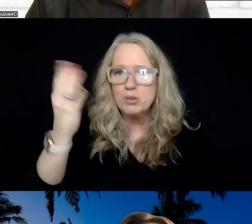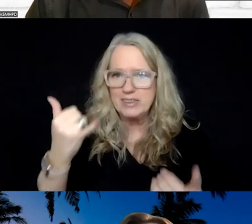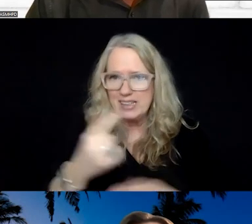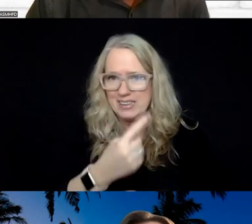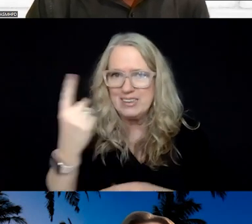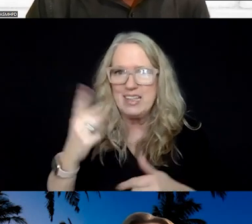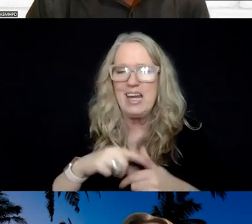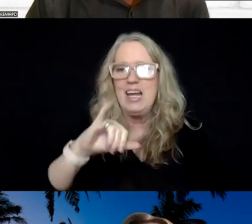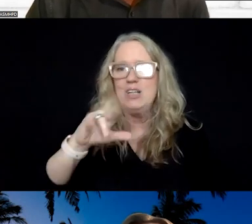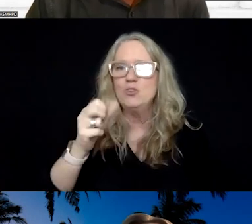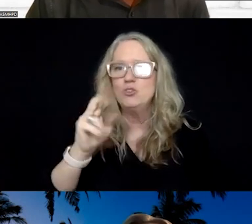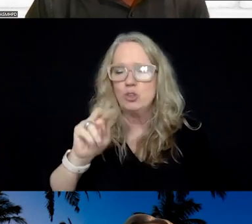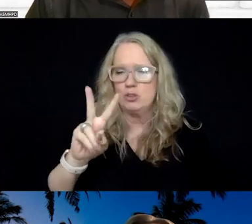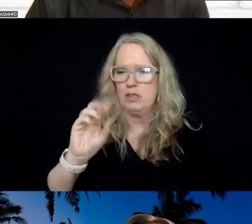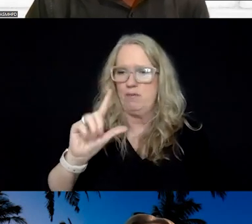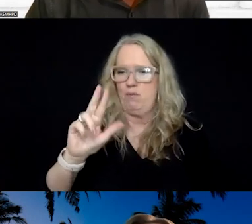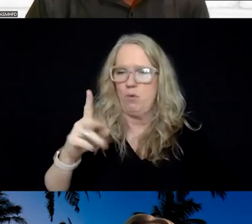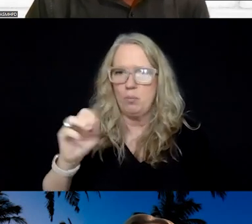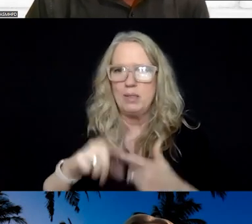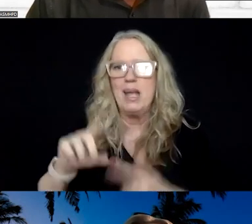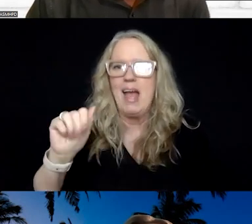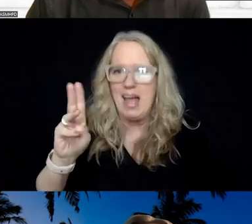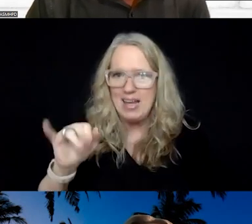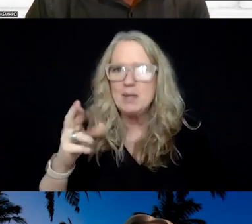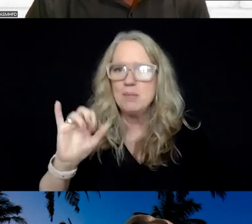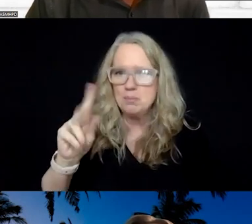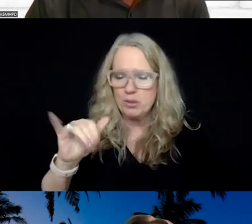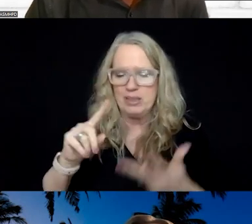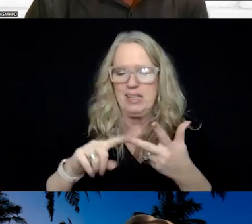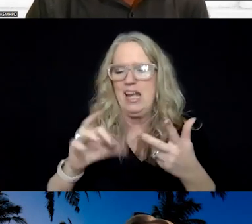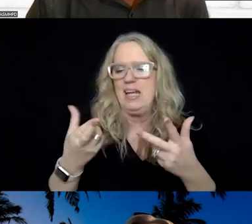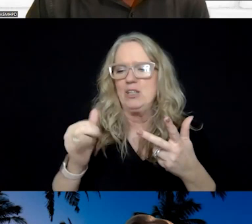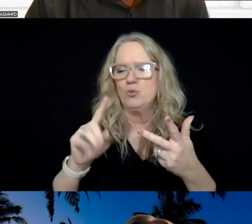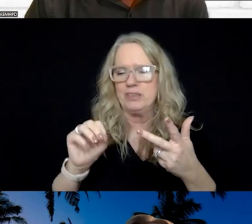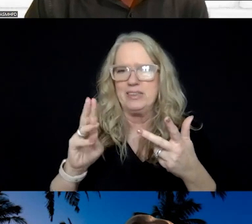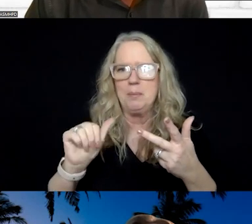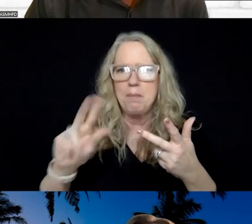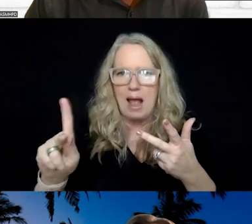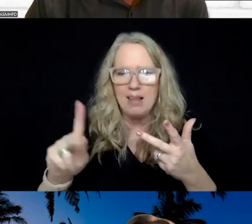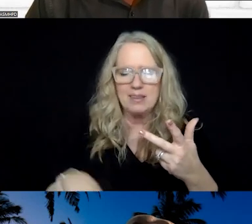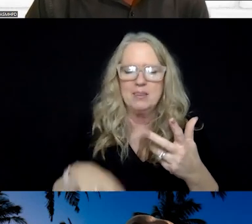JUSTIN, AMY AND CHRISTY. NOT NECESSARILY IN THAT ORDER, BUT I AM